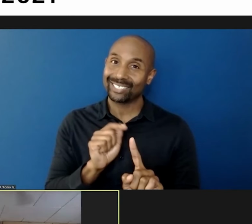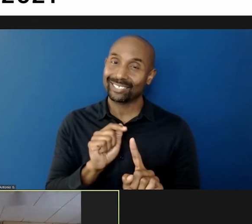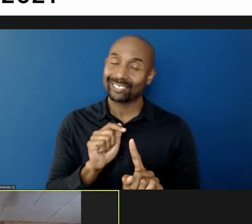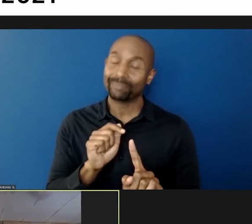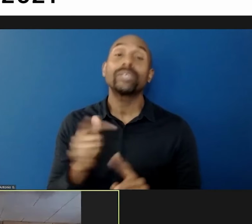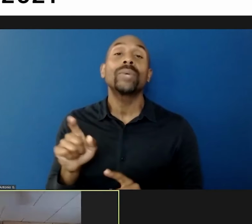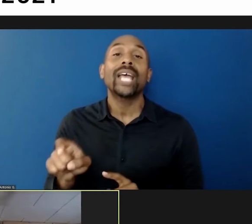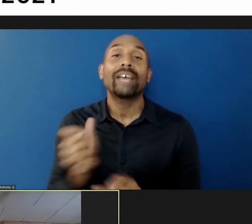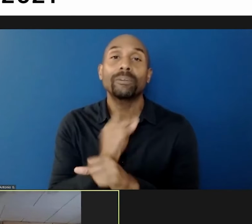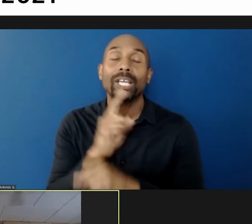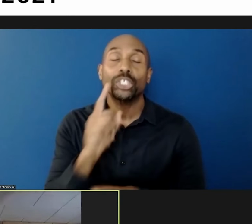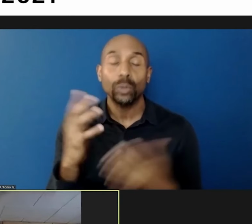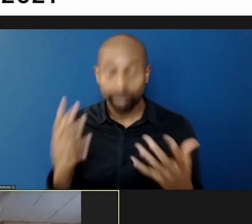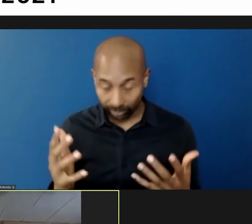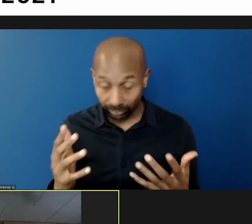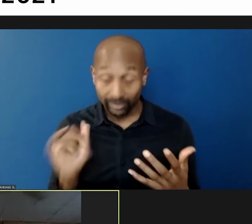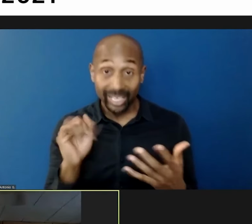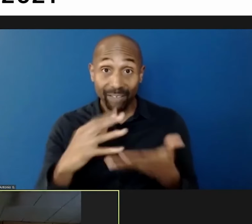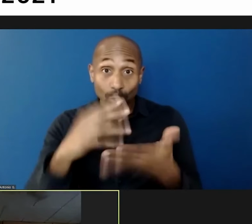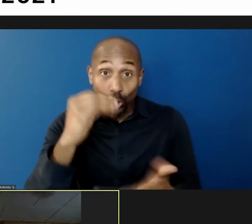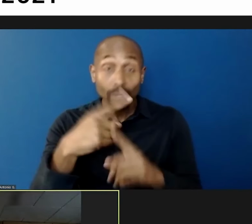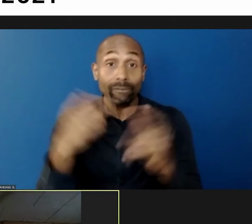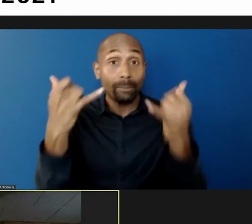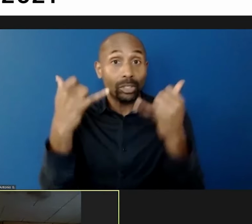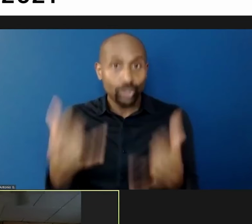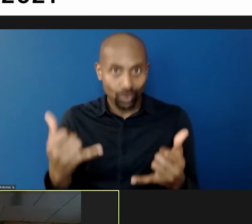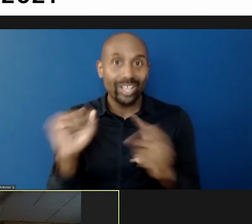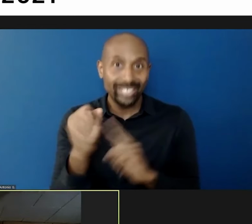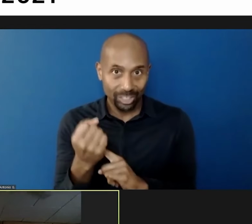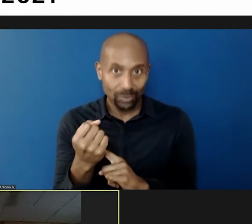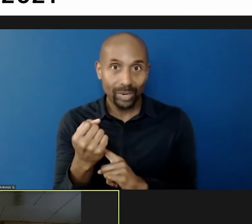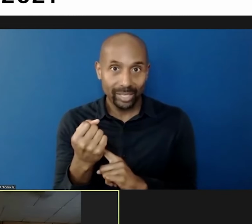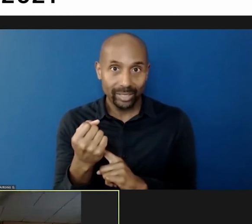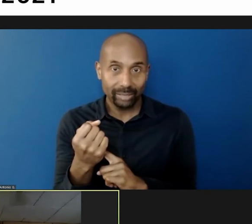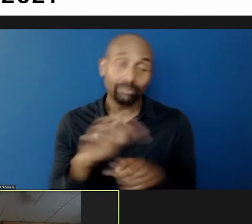we learn from current events and we're in the middle of one right now, we're at the